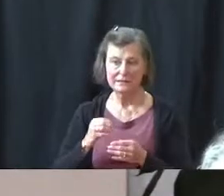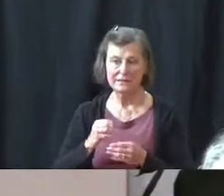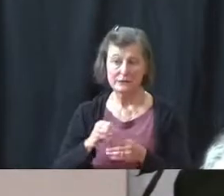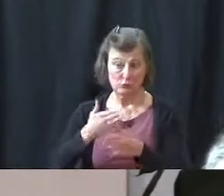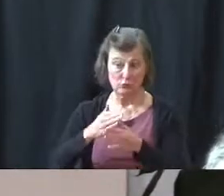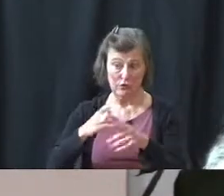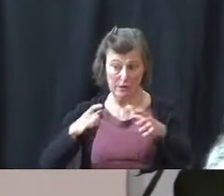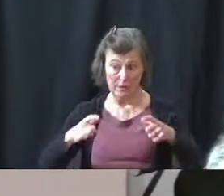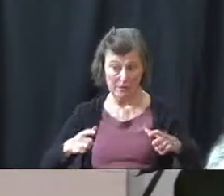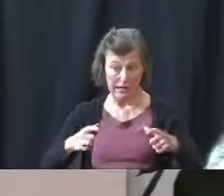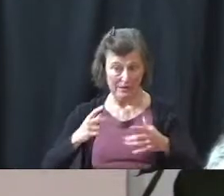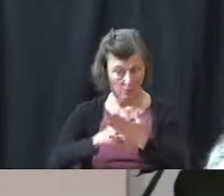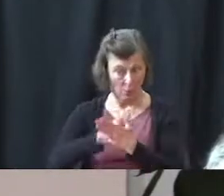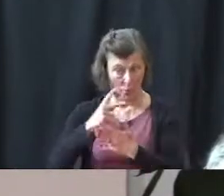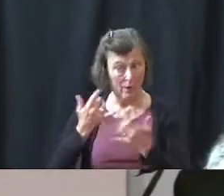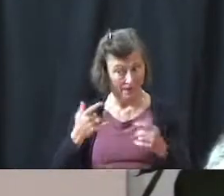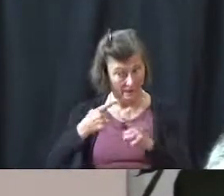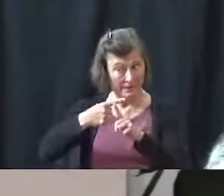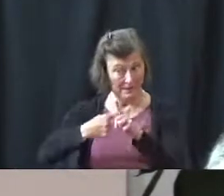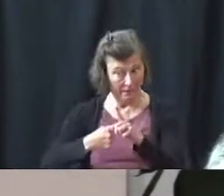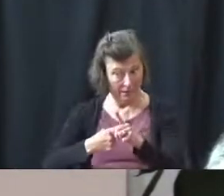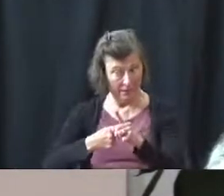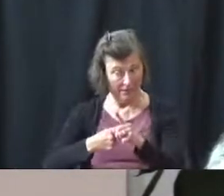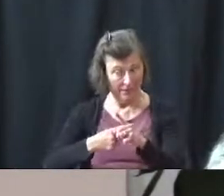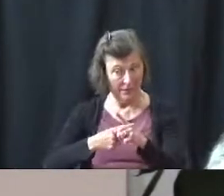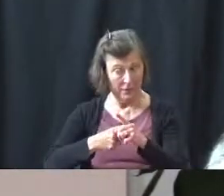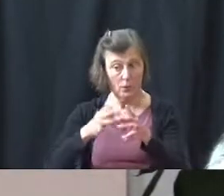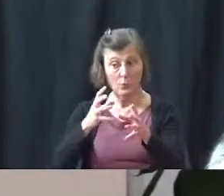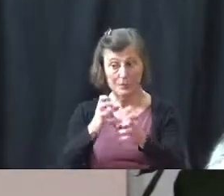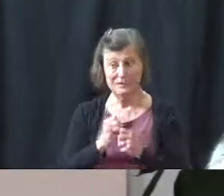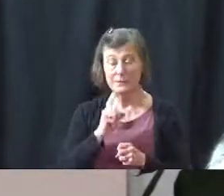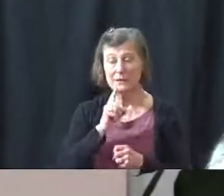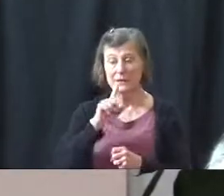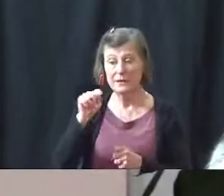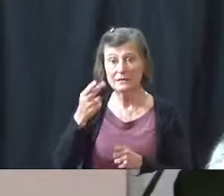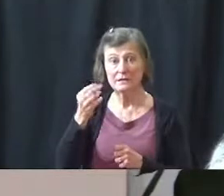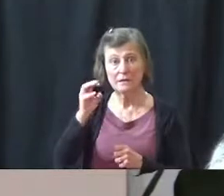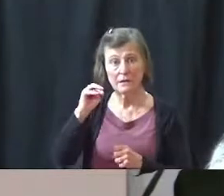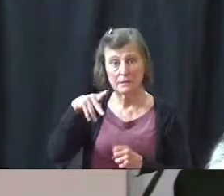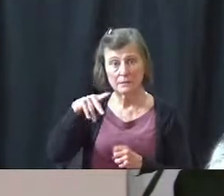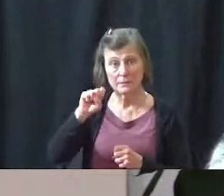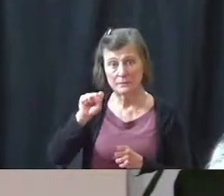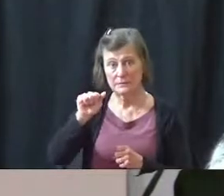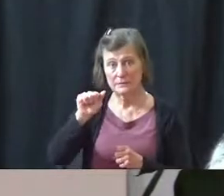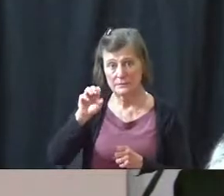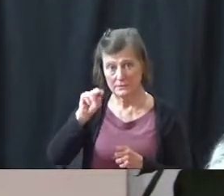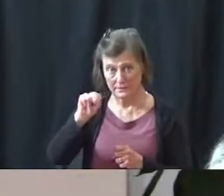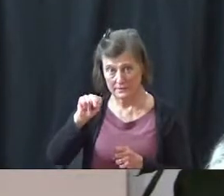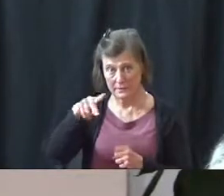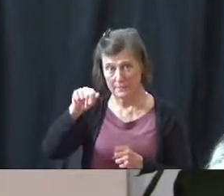And, this month's Share the Plate recipient is the Thompson Patch Scholarship fund.